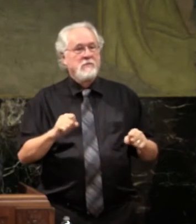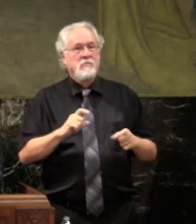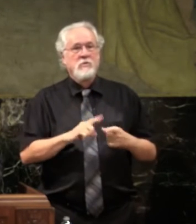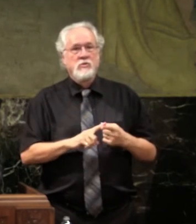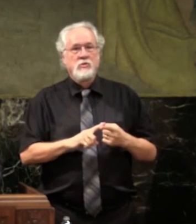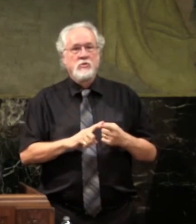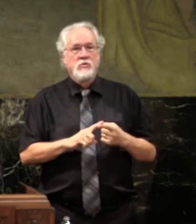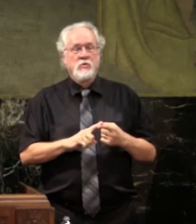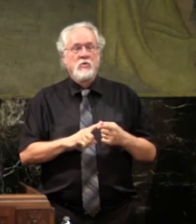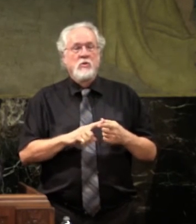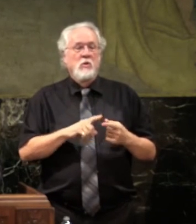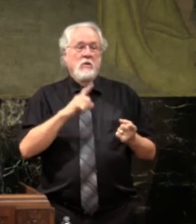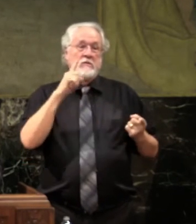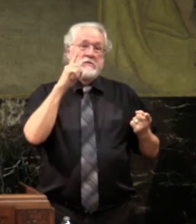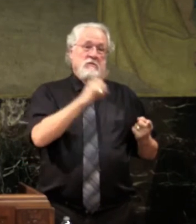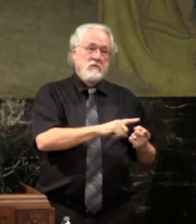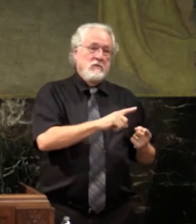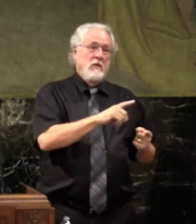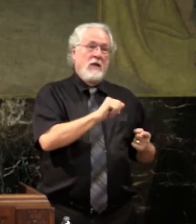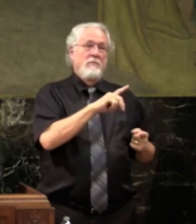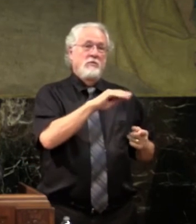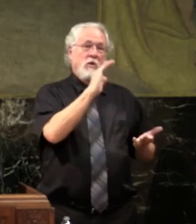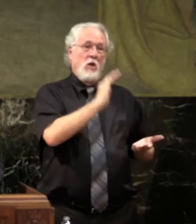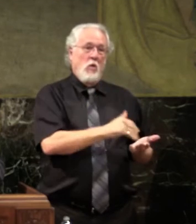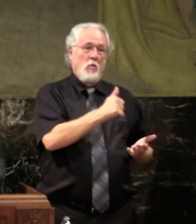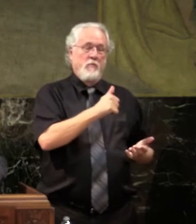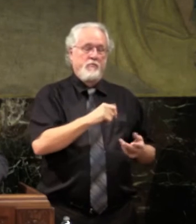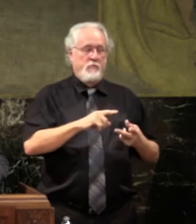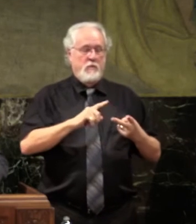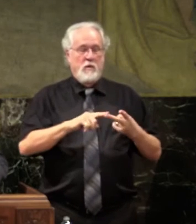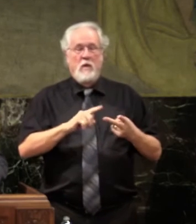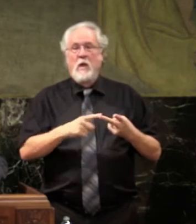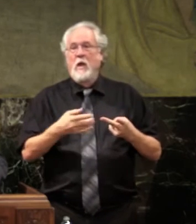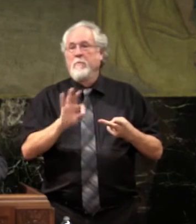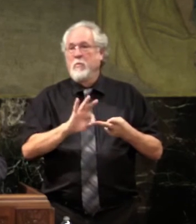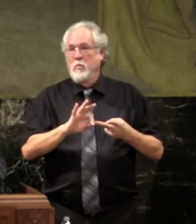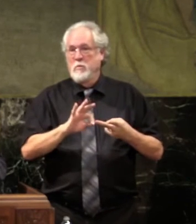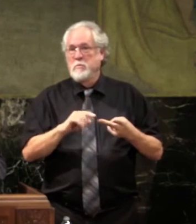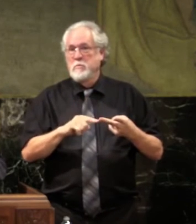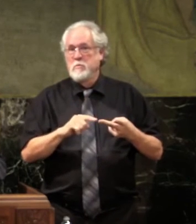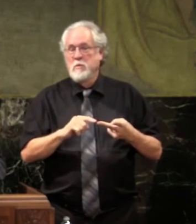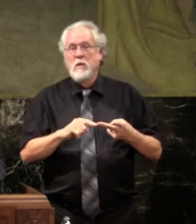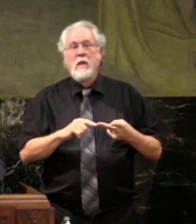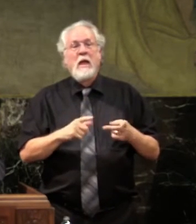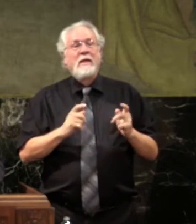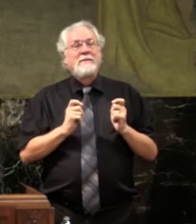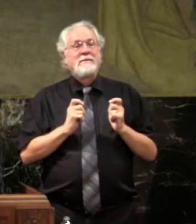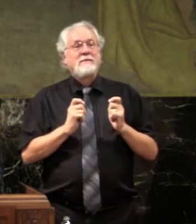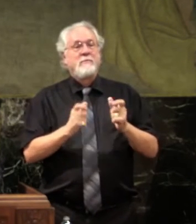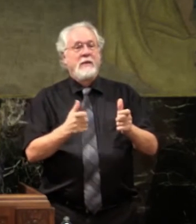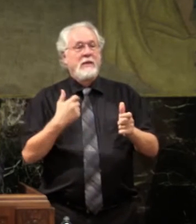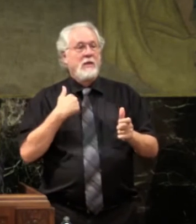numbers even lower if possible secondly and very important the speed at which we are unrolling these two phases